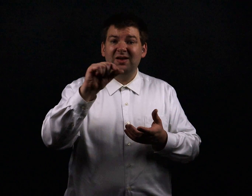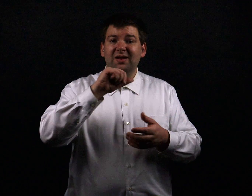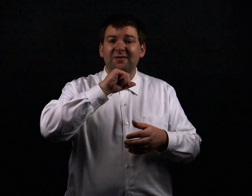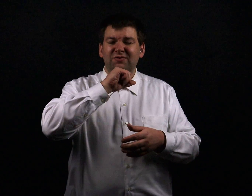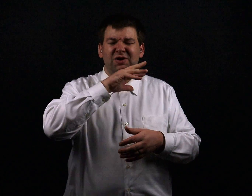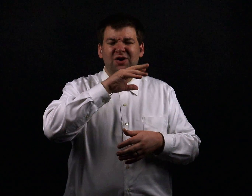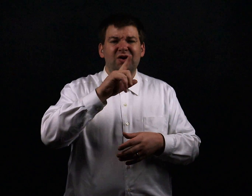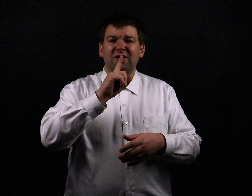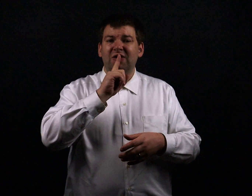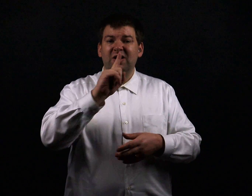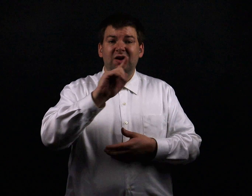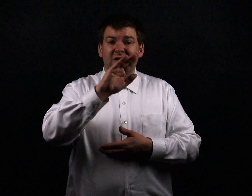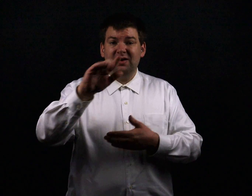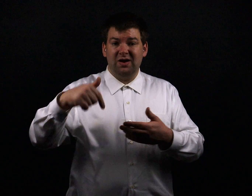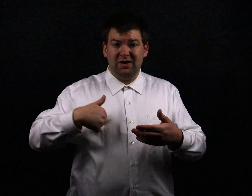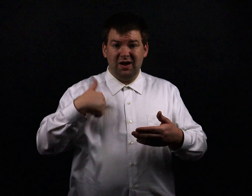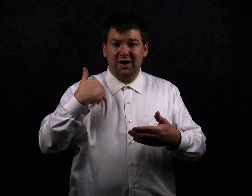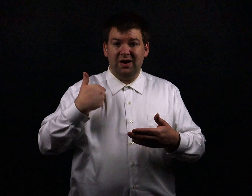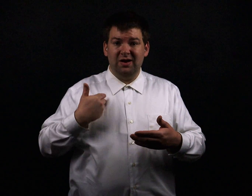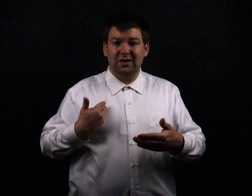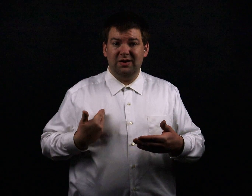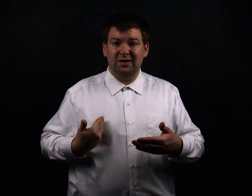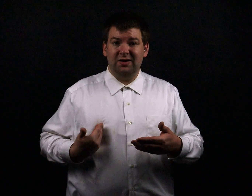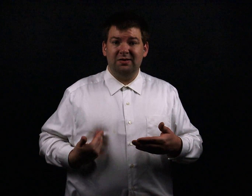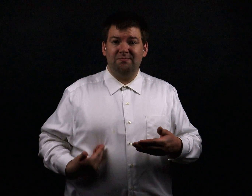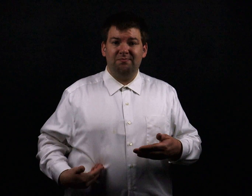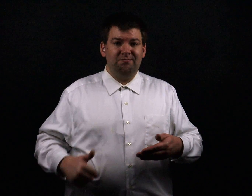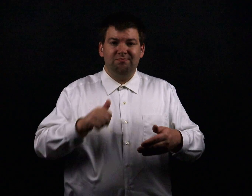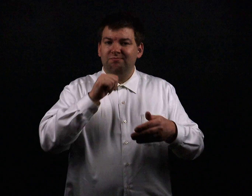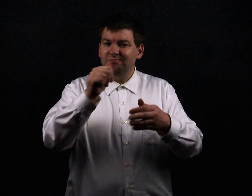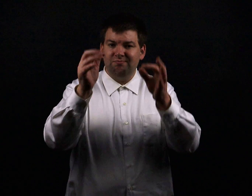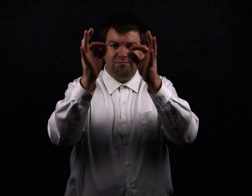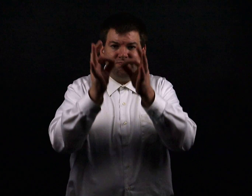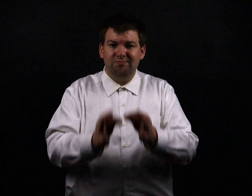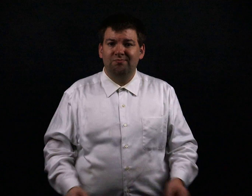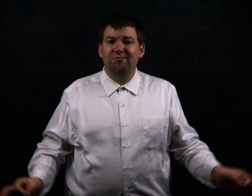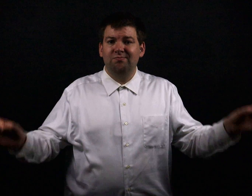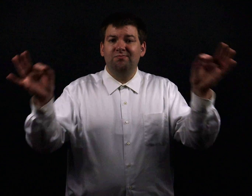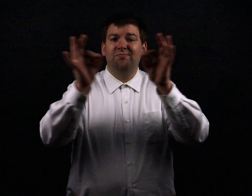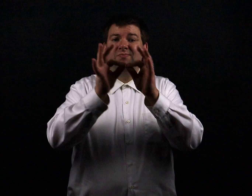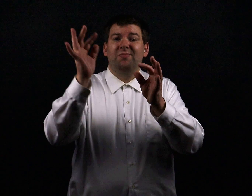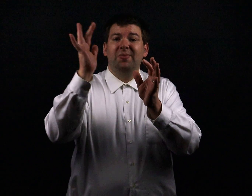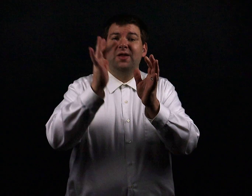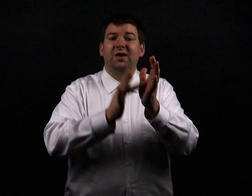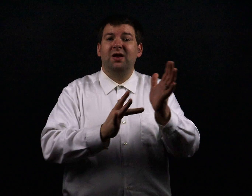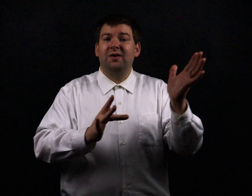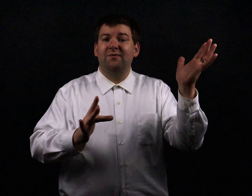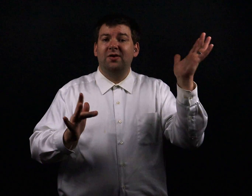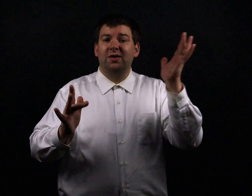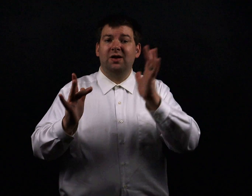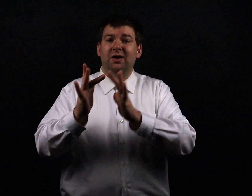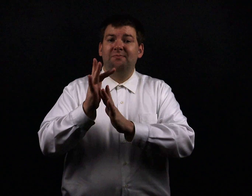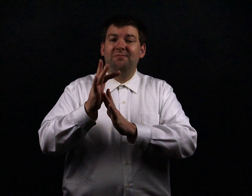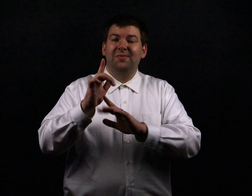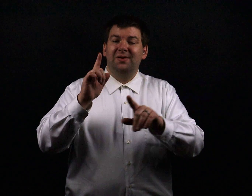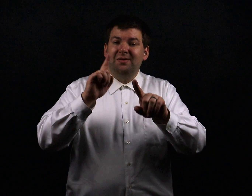A speck of dirt is all I am nothing worthy of the lamb,